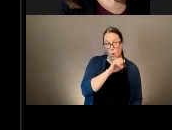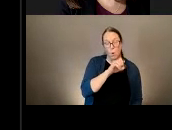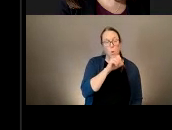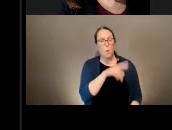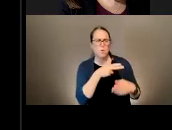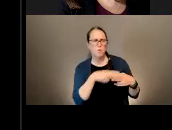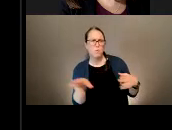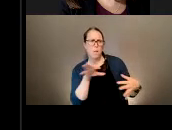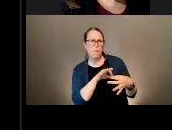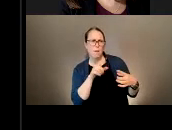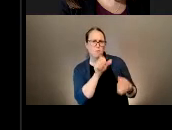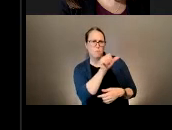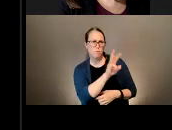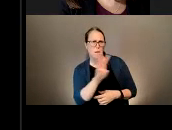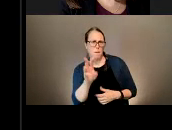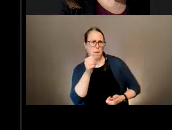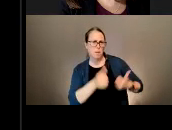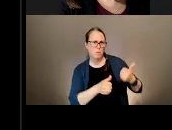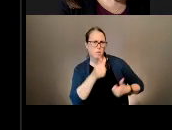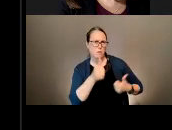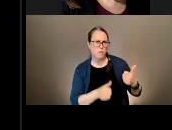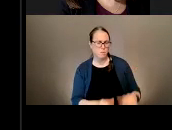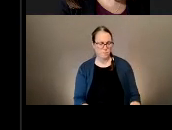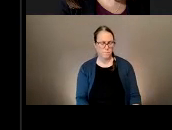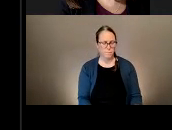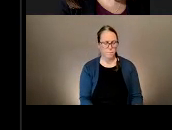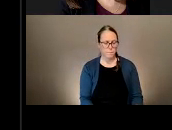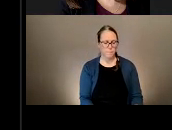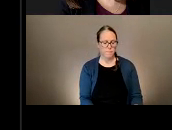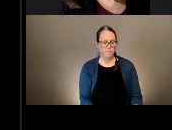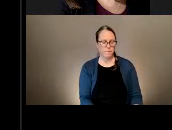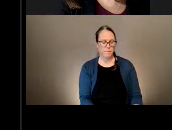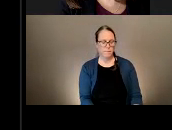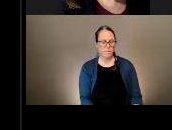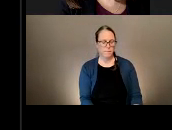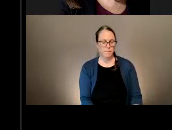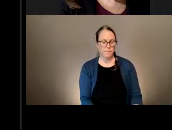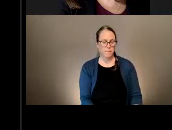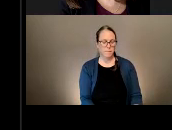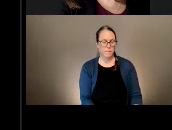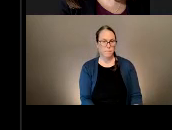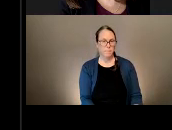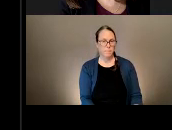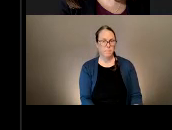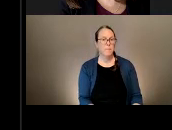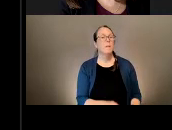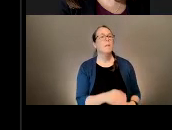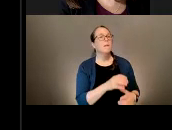That'll kind of, that webpage has easier directives. Me personally, I think it depends on the,